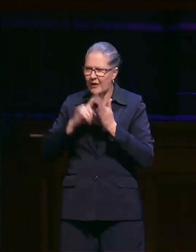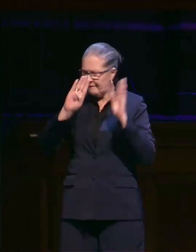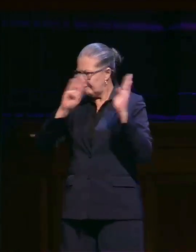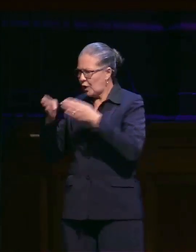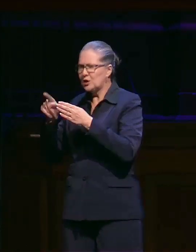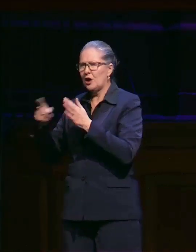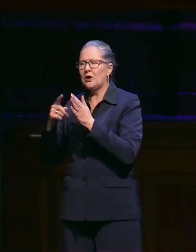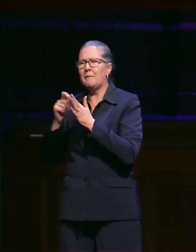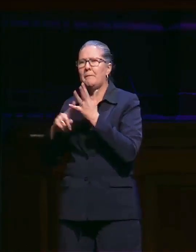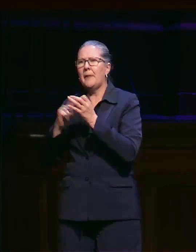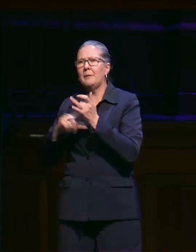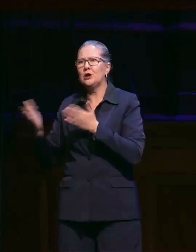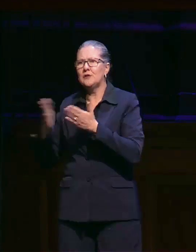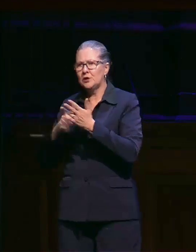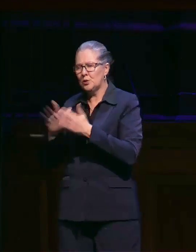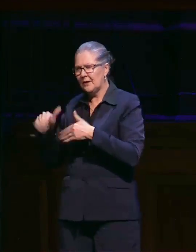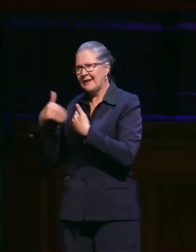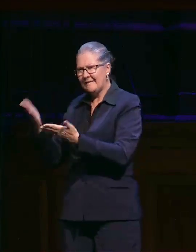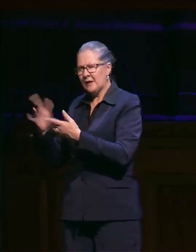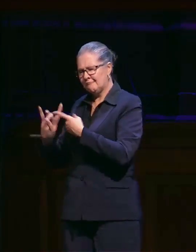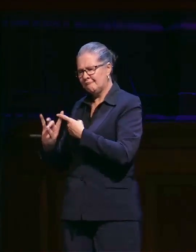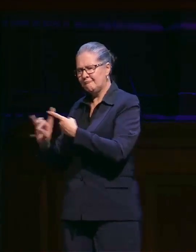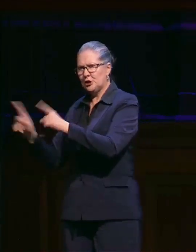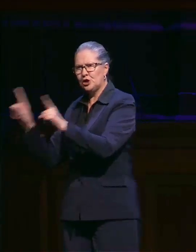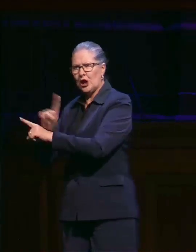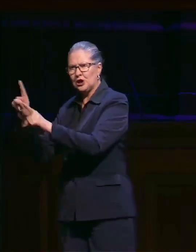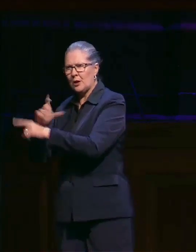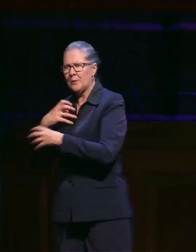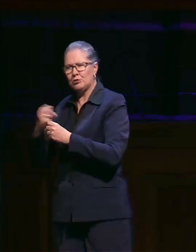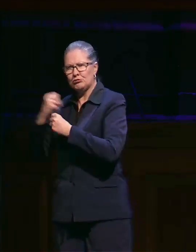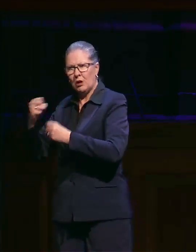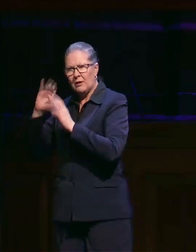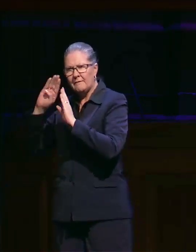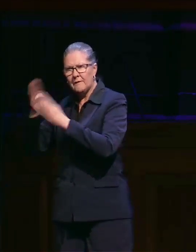service to deliver enduring change more strongly focused on improving the